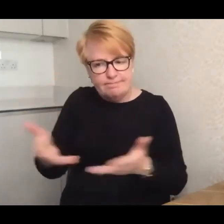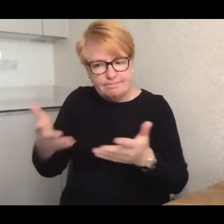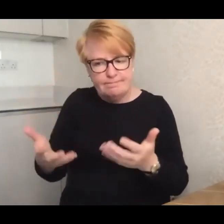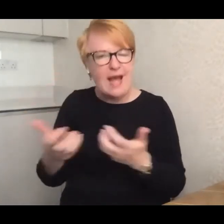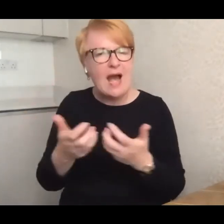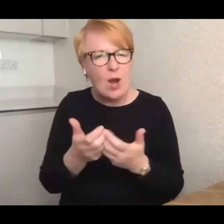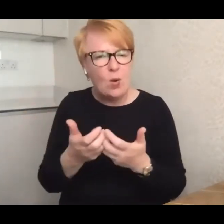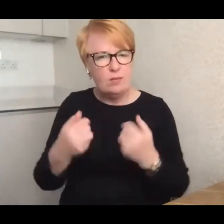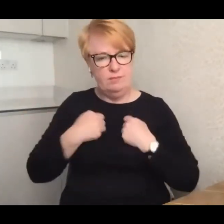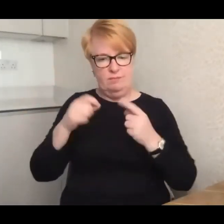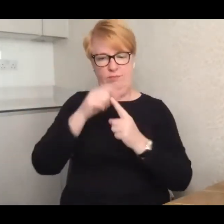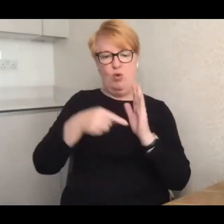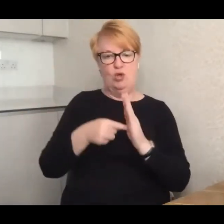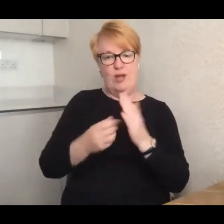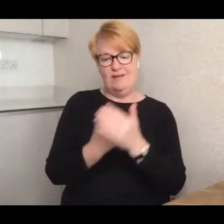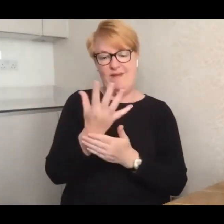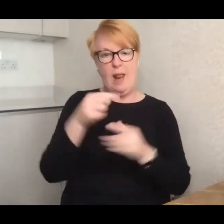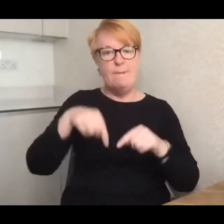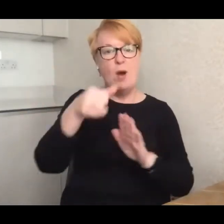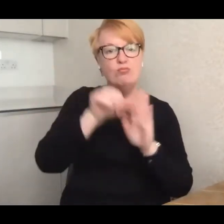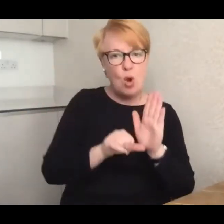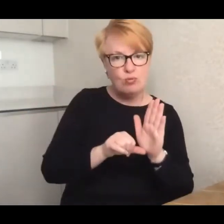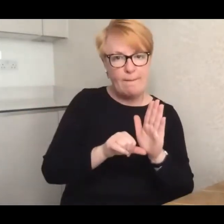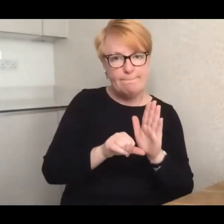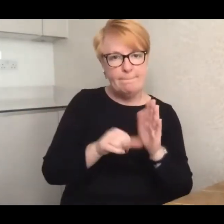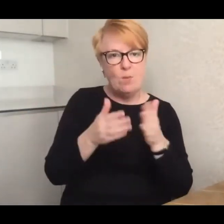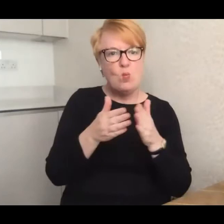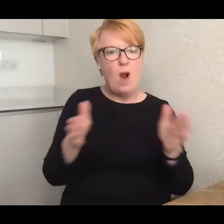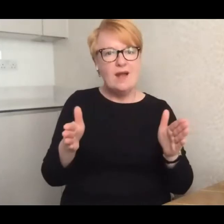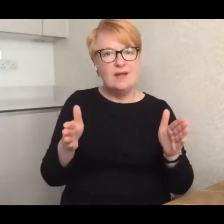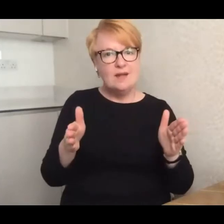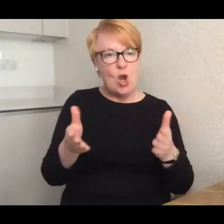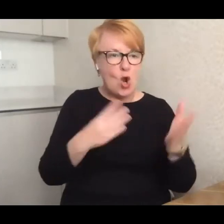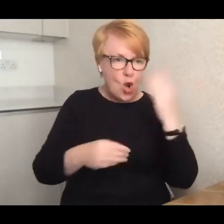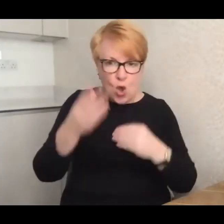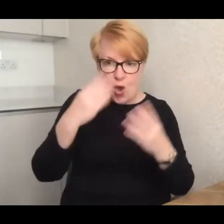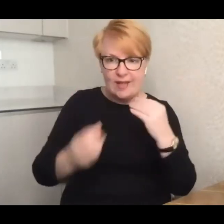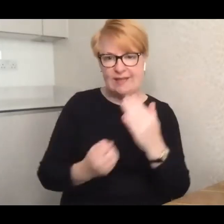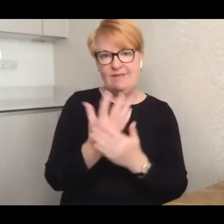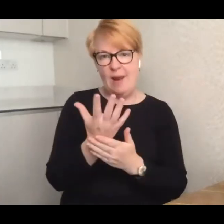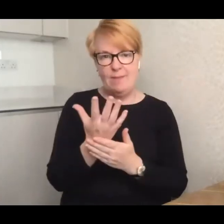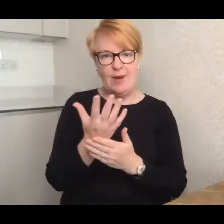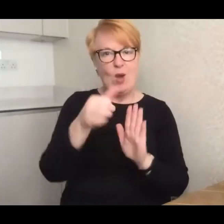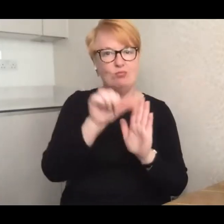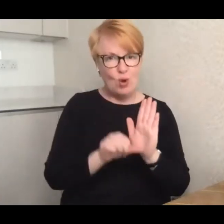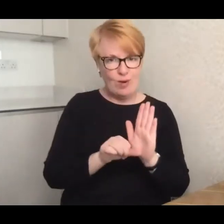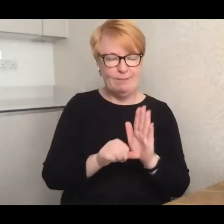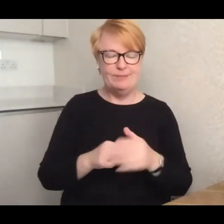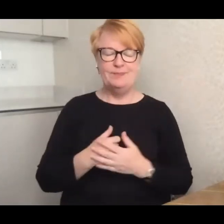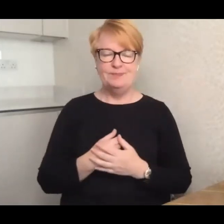is part of our wider ‘Constellations’ learning and development programme. And we are delighted to be working in partnership with Flat Time House,